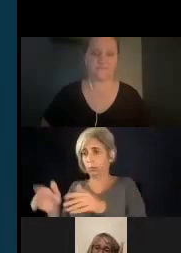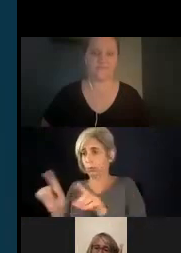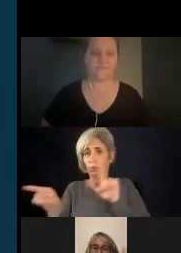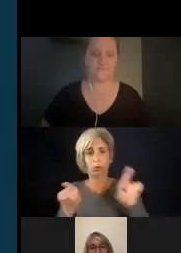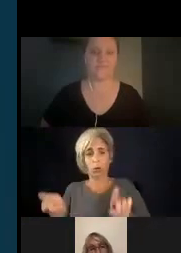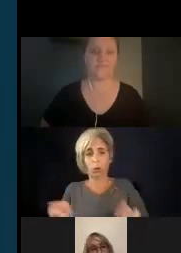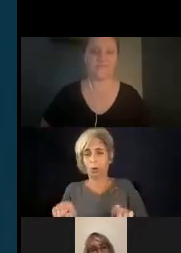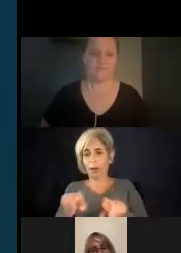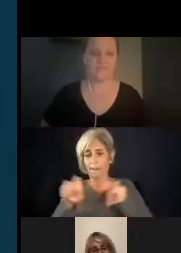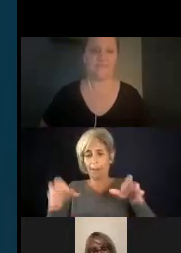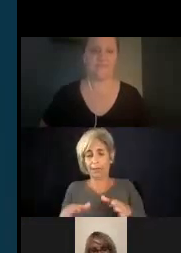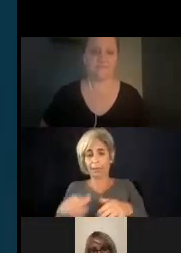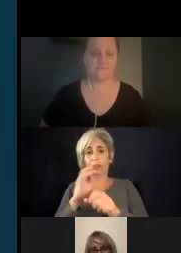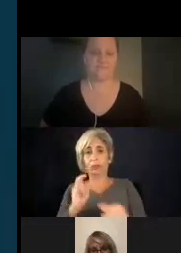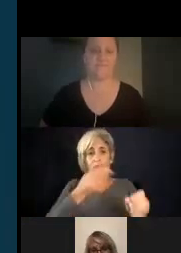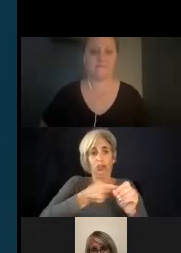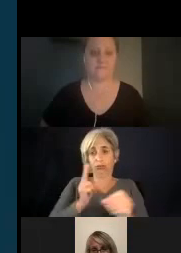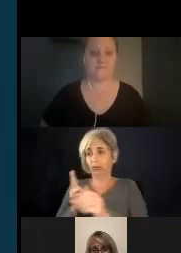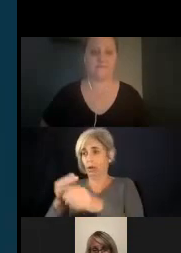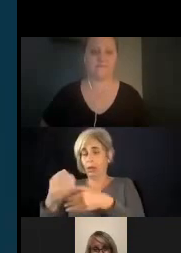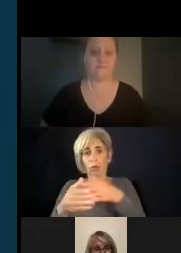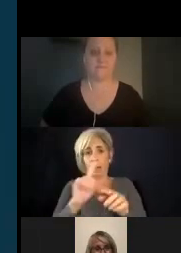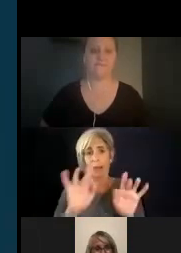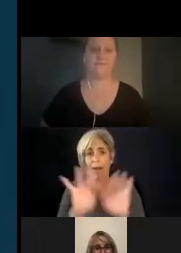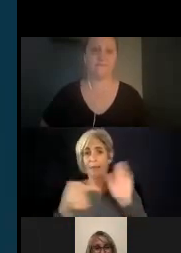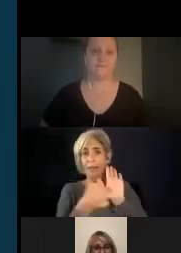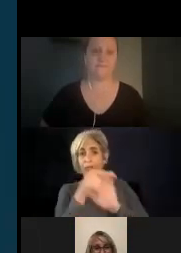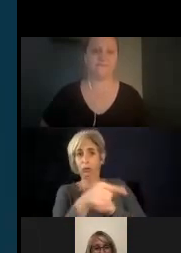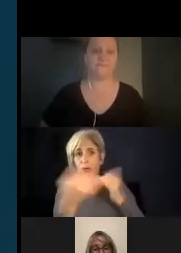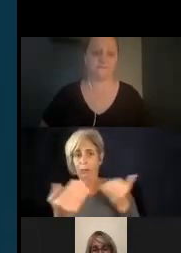panelists, make sure you jump in the room that I have highlighted for you. I think